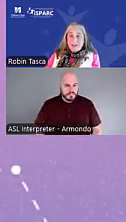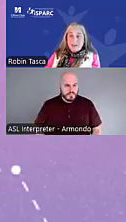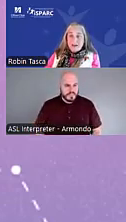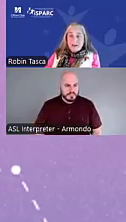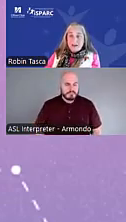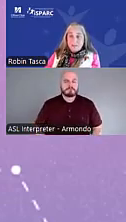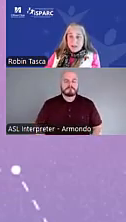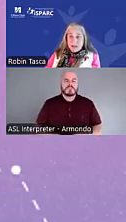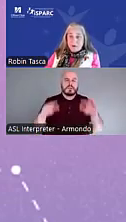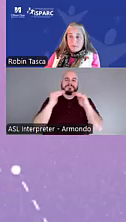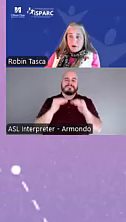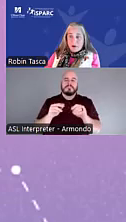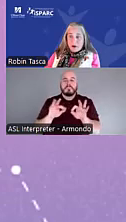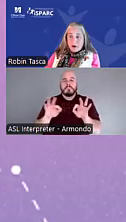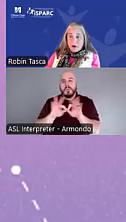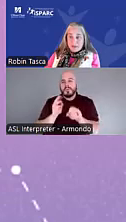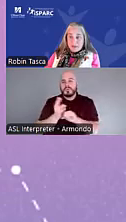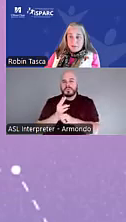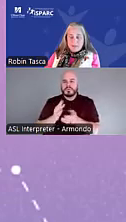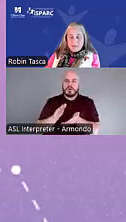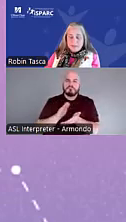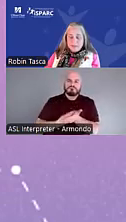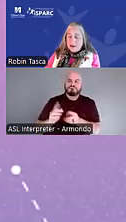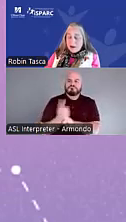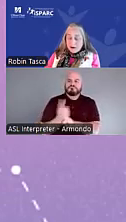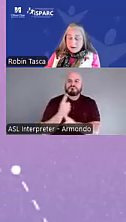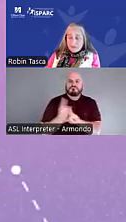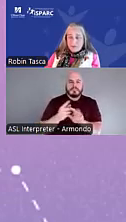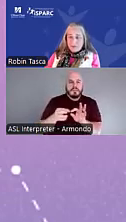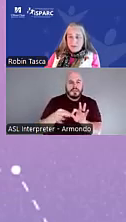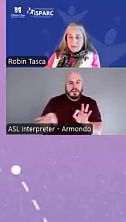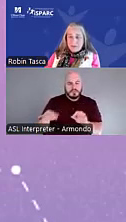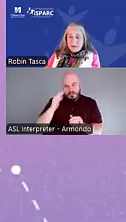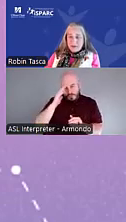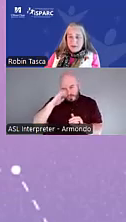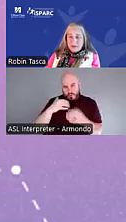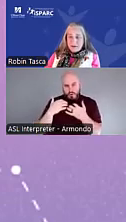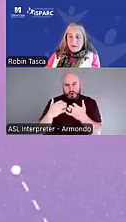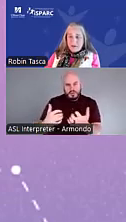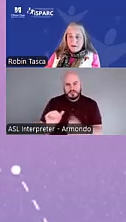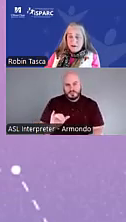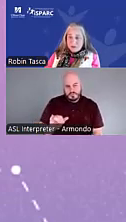and that you know your platform audience. There's a ton of information out there regarding